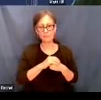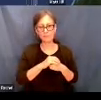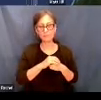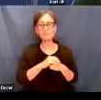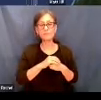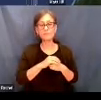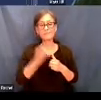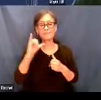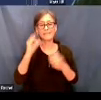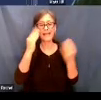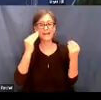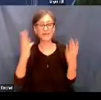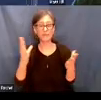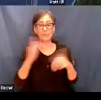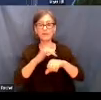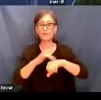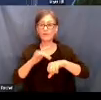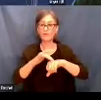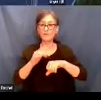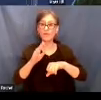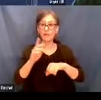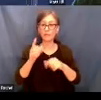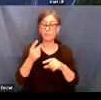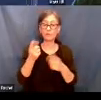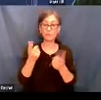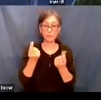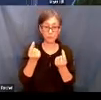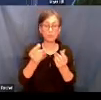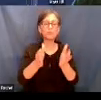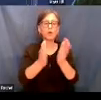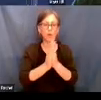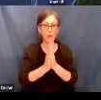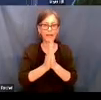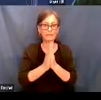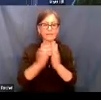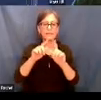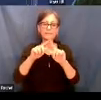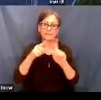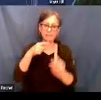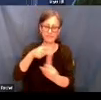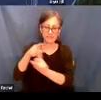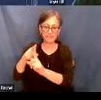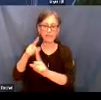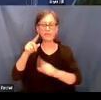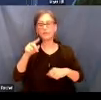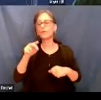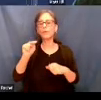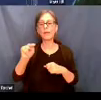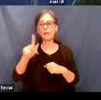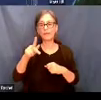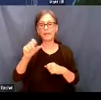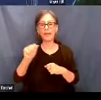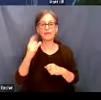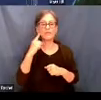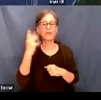This information is available by request and is specific to the non-public schools located out of the state of California.